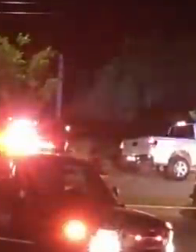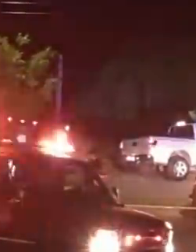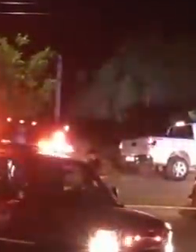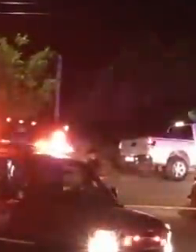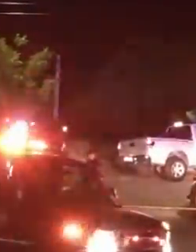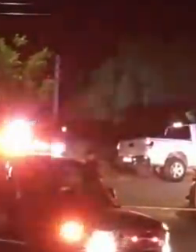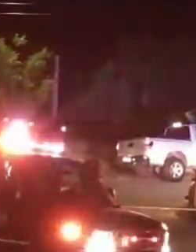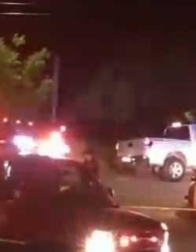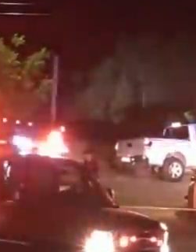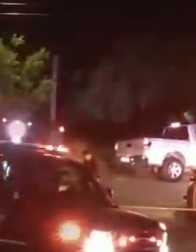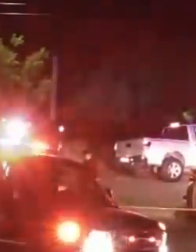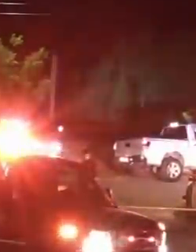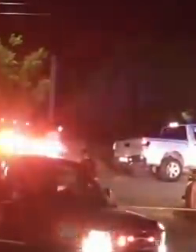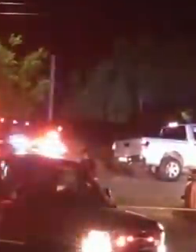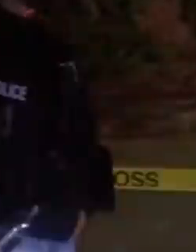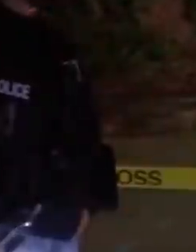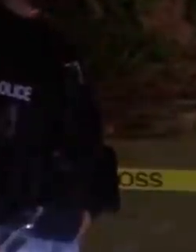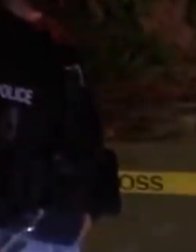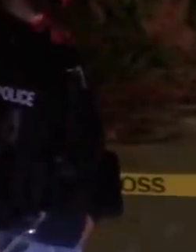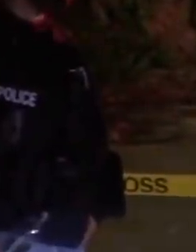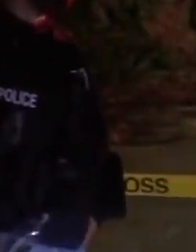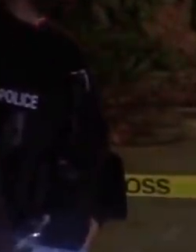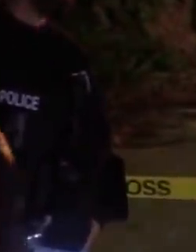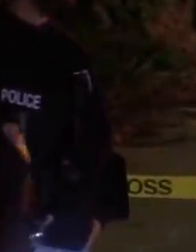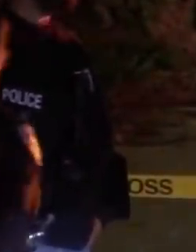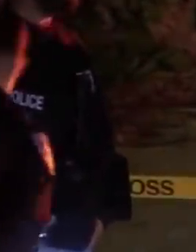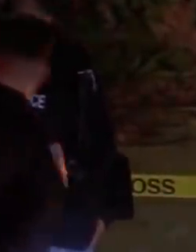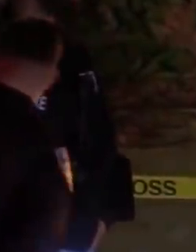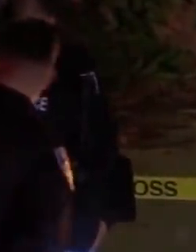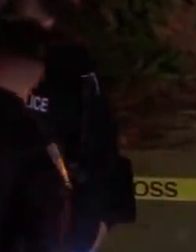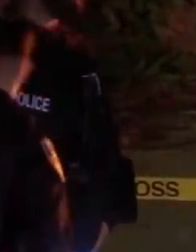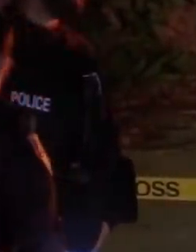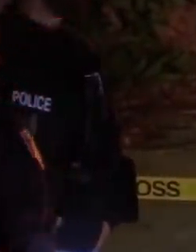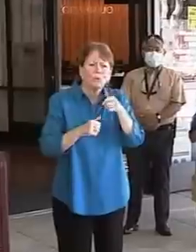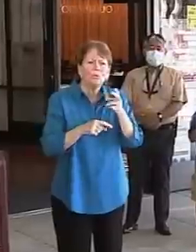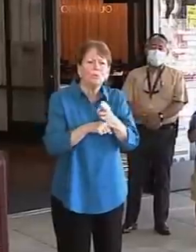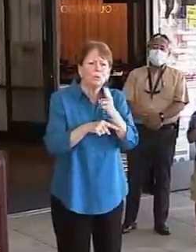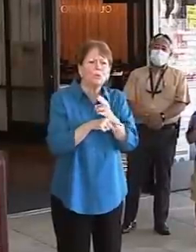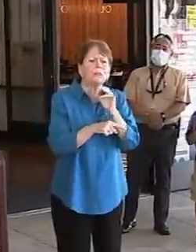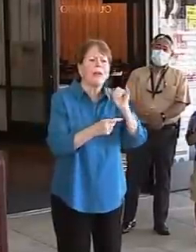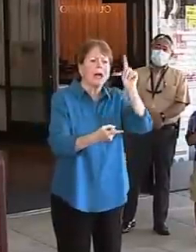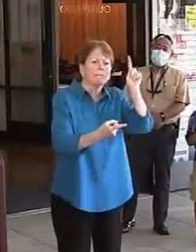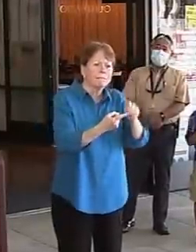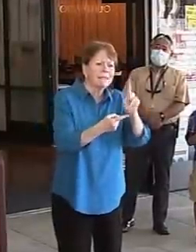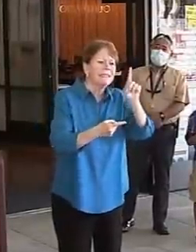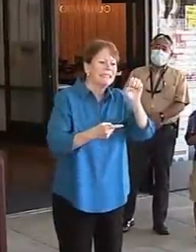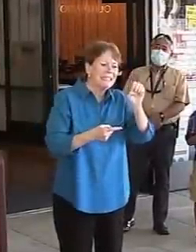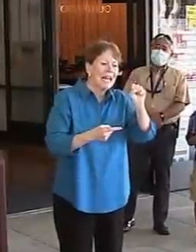CHIEF WILLIAMS SAID THE DEPARTMENT HAS MADE MANY CHANGES SINCE HE ARRIVED INCLUDING TO